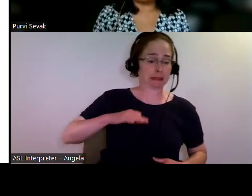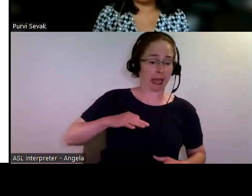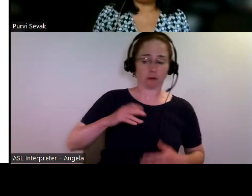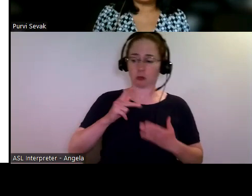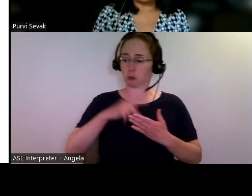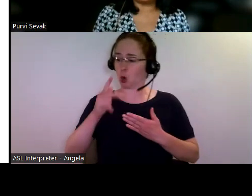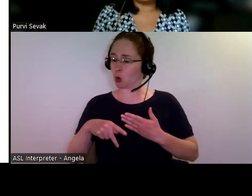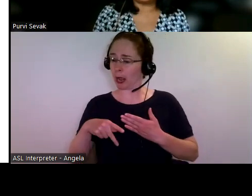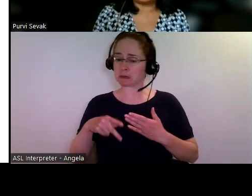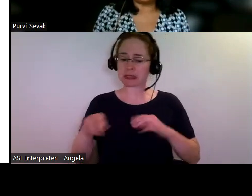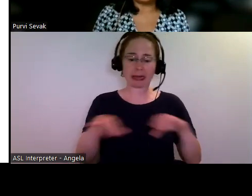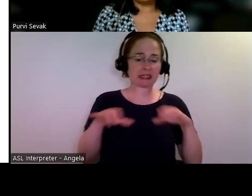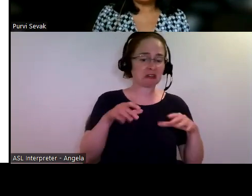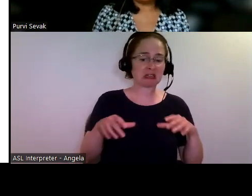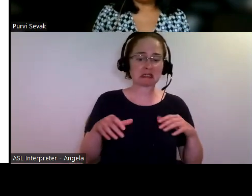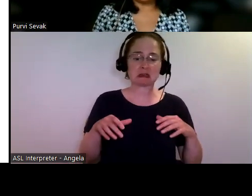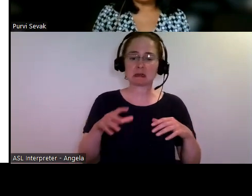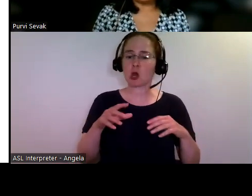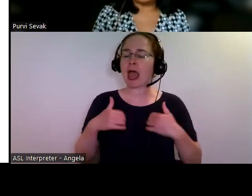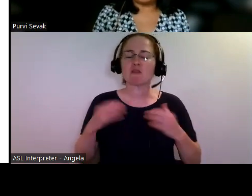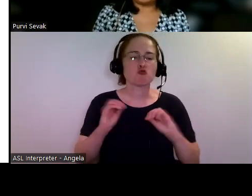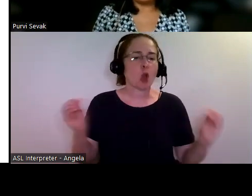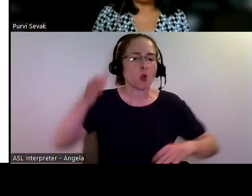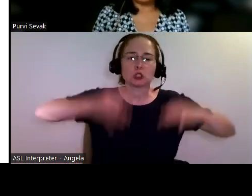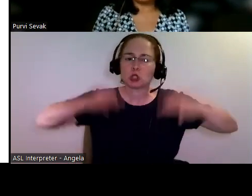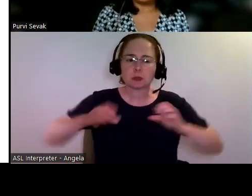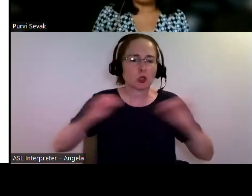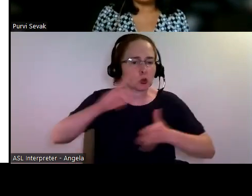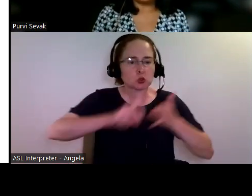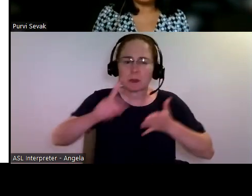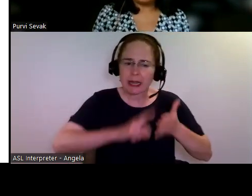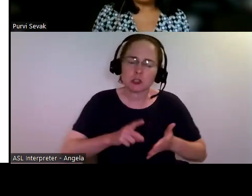free of judgment and discrimination was really important. And this might sound obvious,